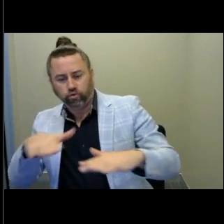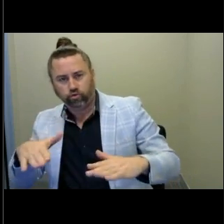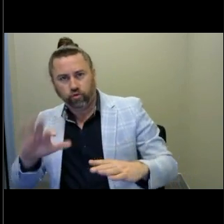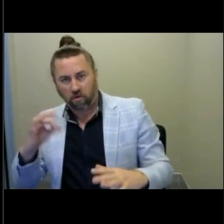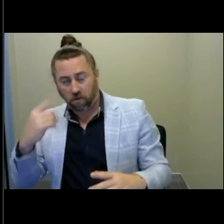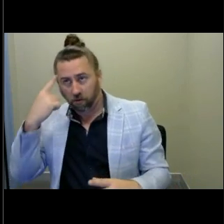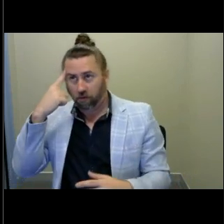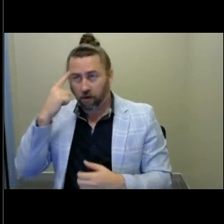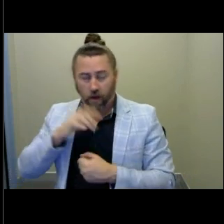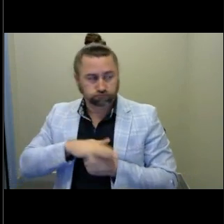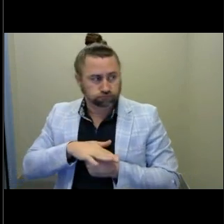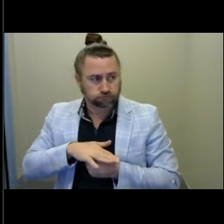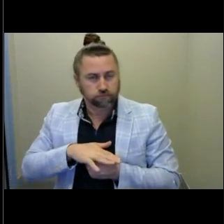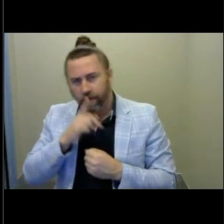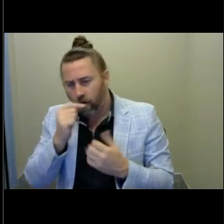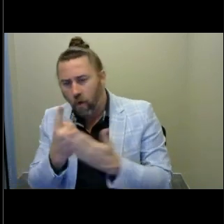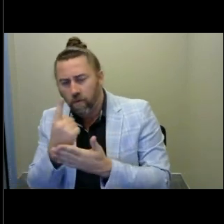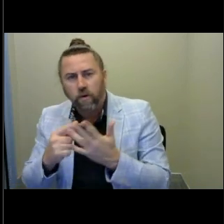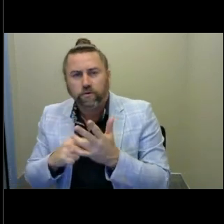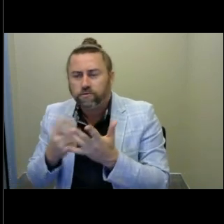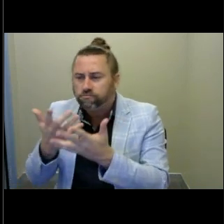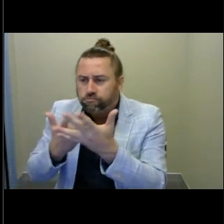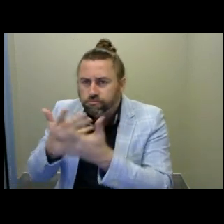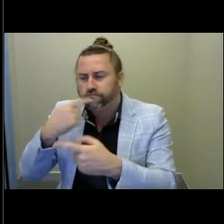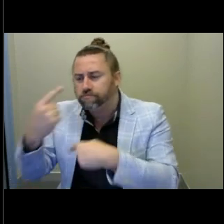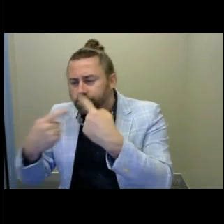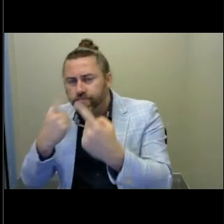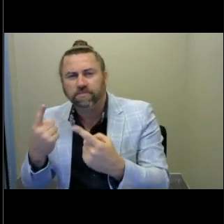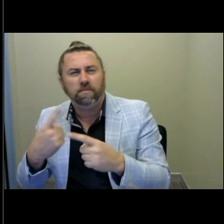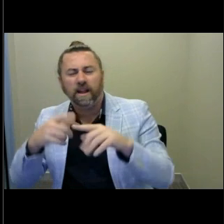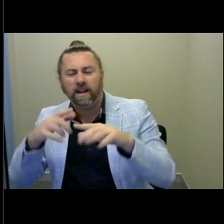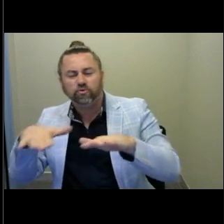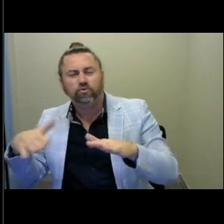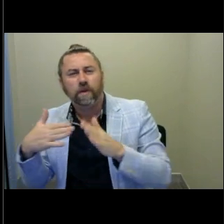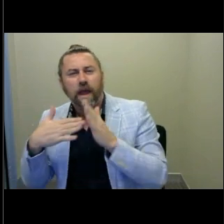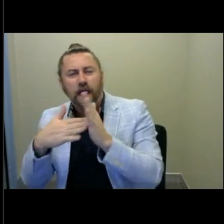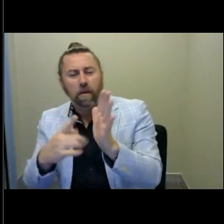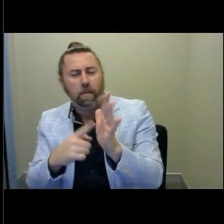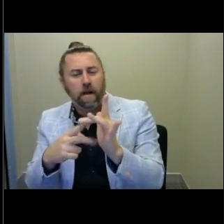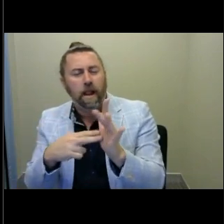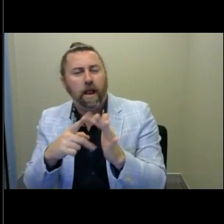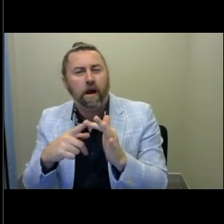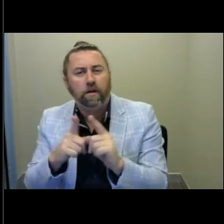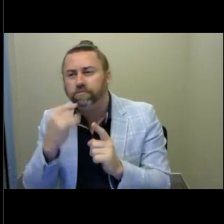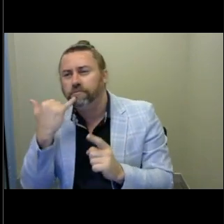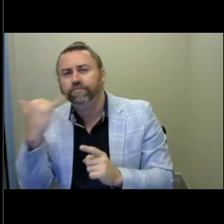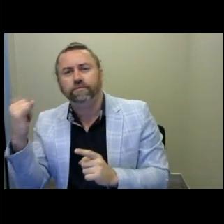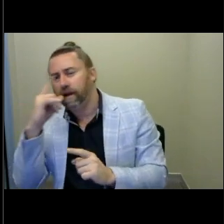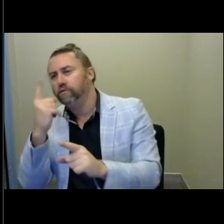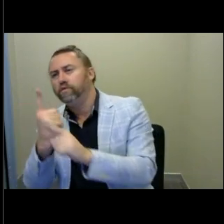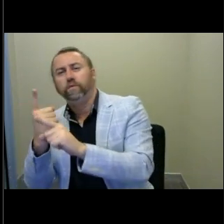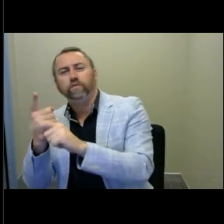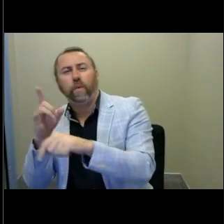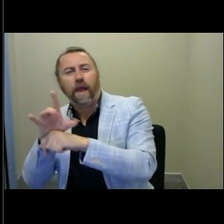obviously there's other things like kids Help Line children can speak to as well. Thanks, Daisy.